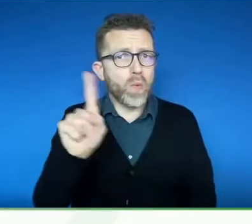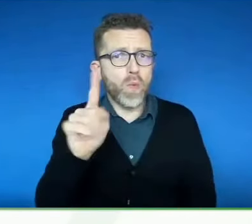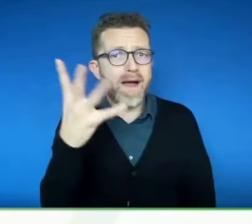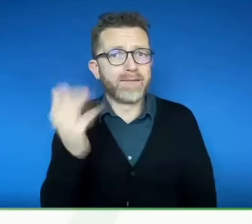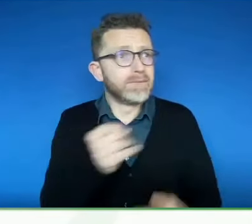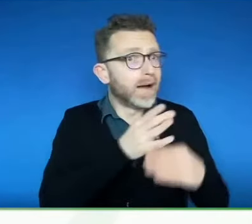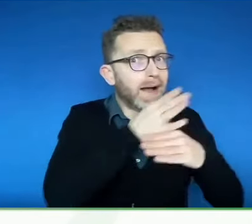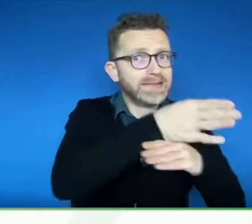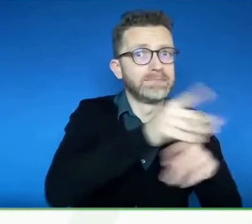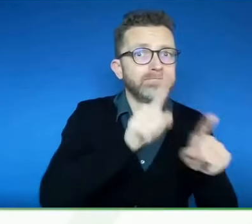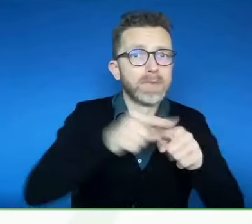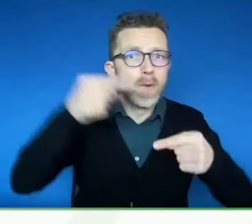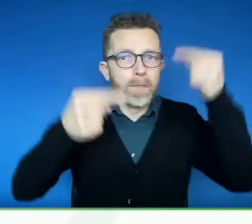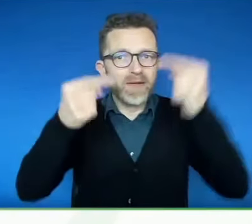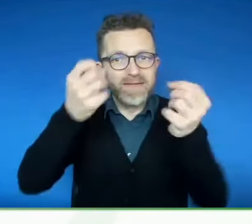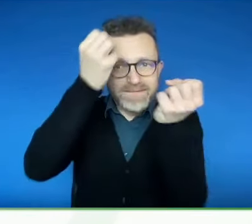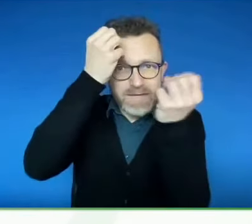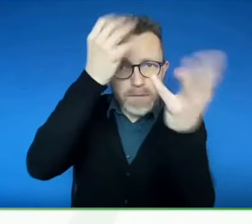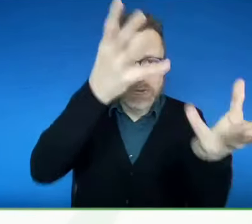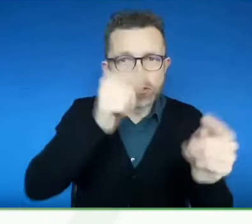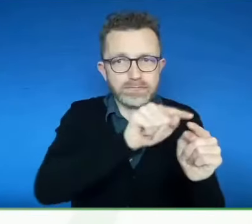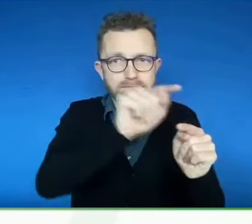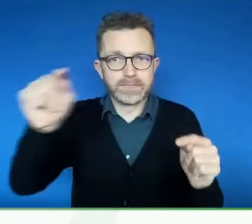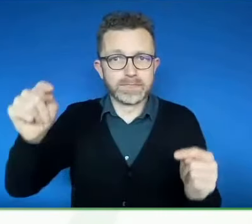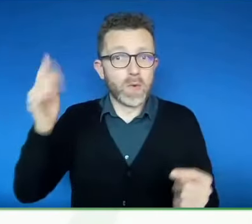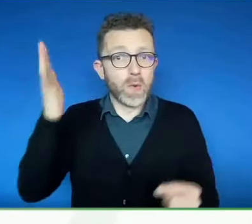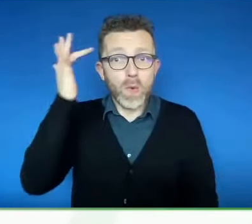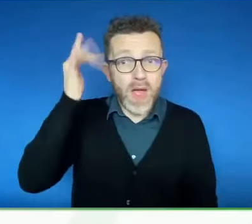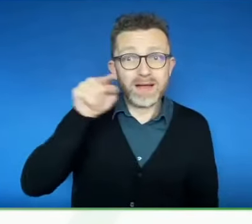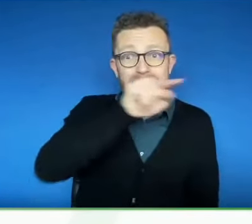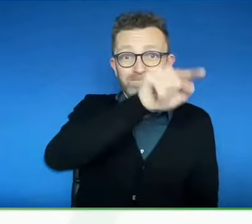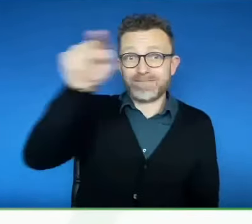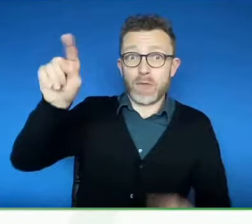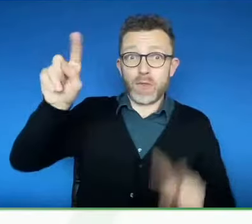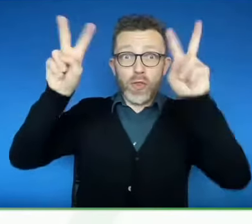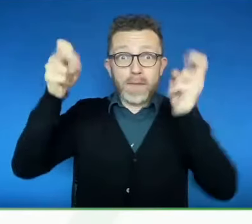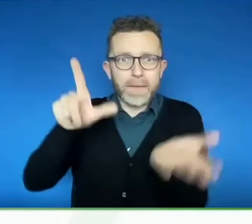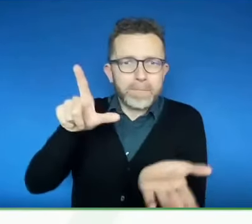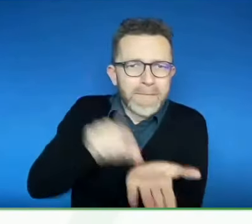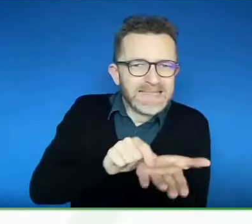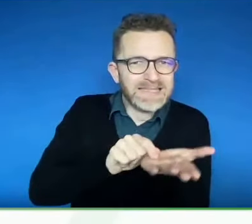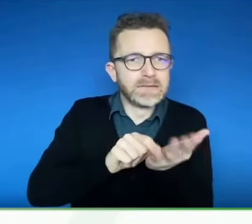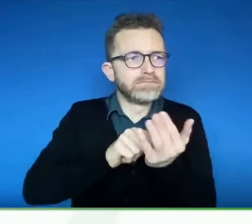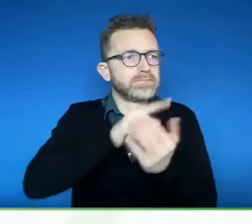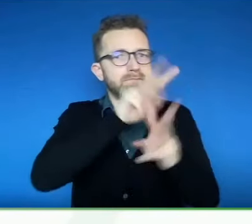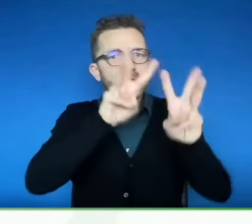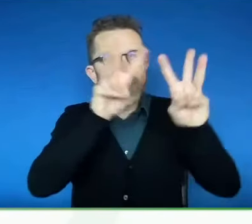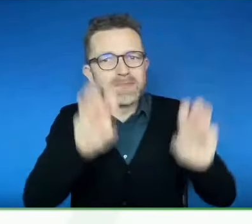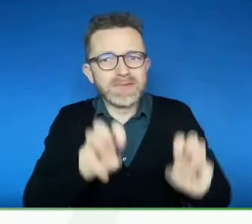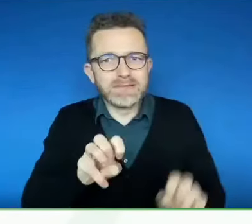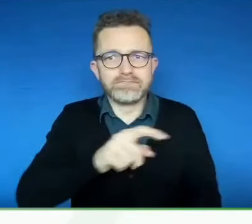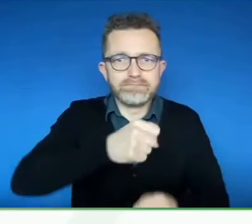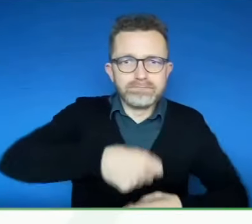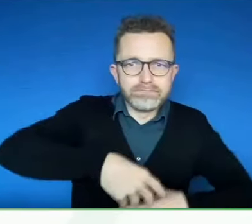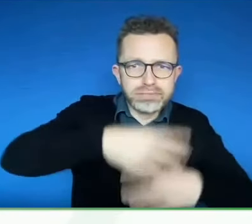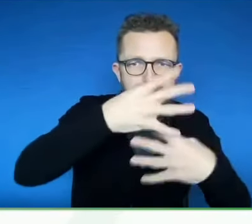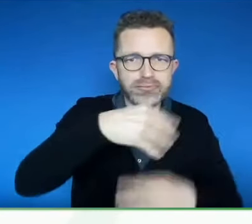is not accessible, so we chose the way to make them editors to make